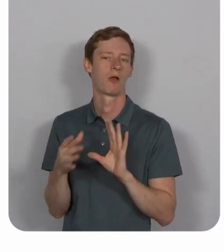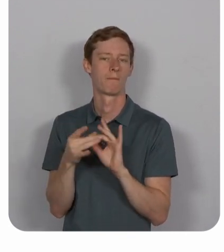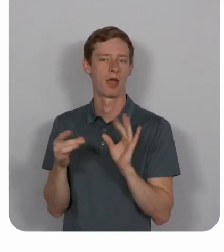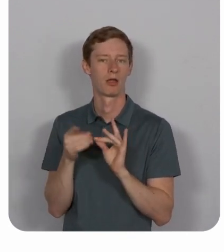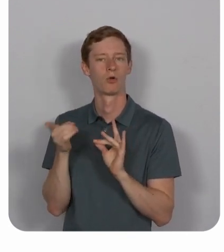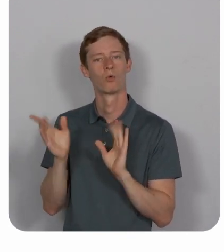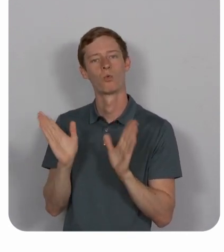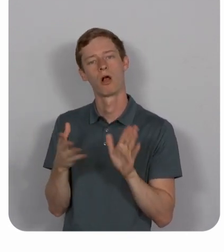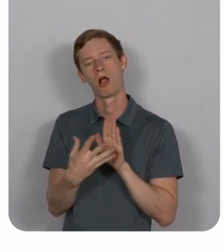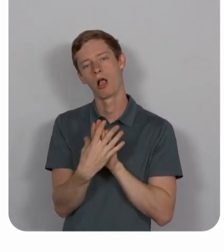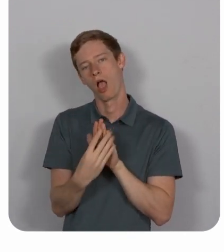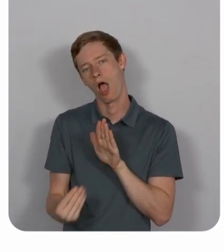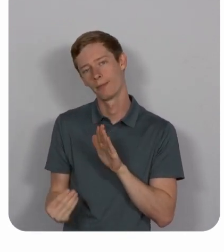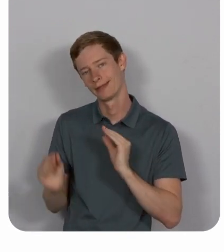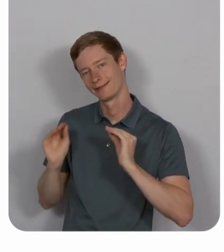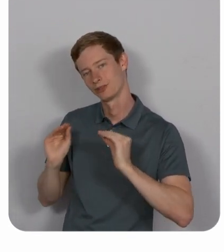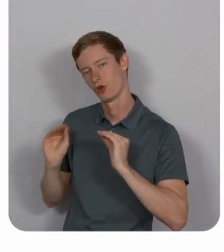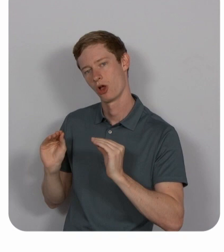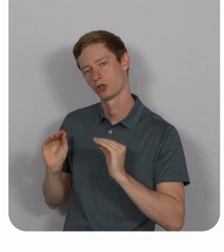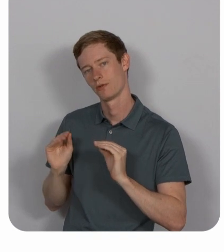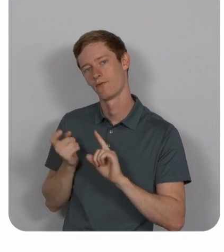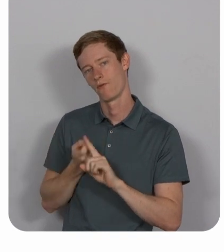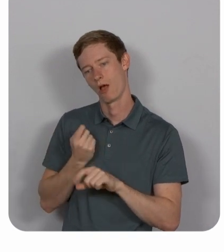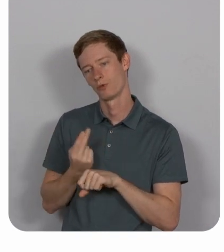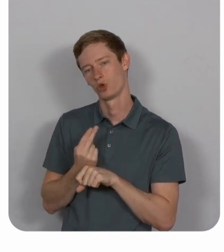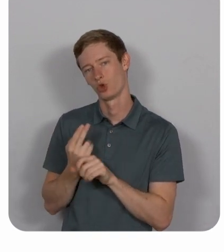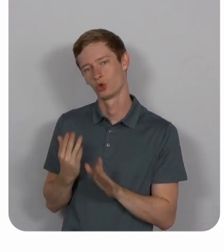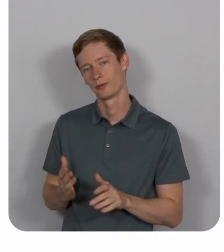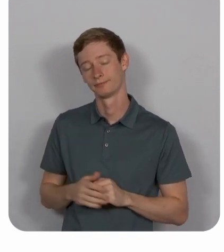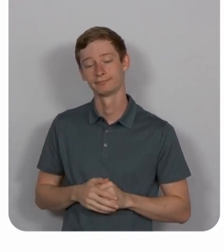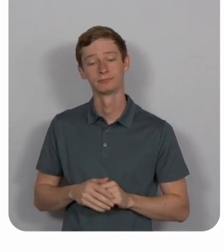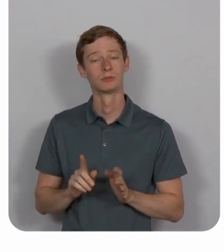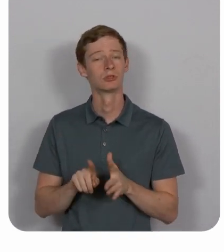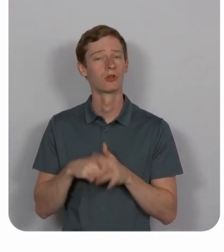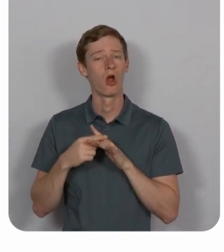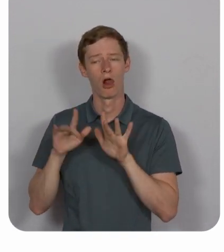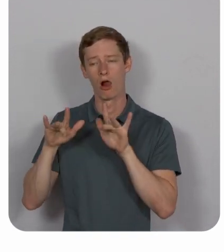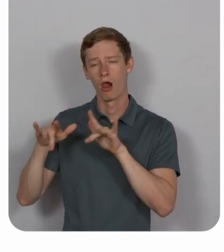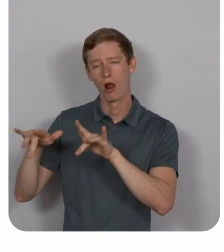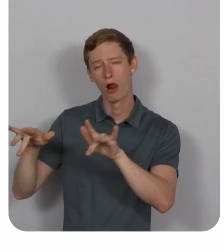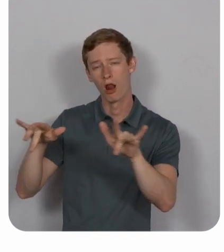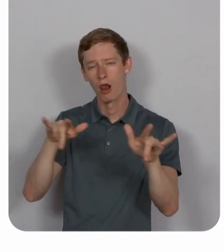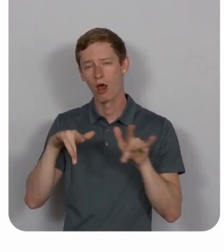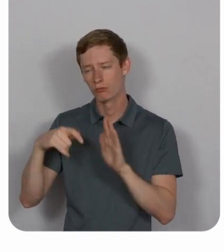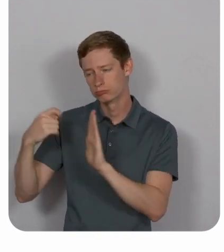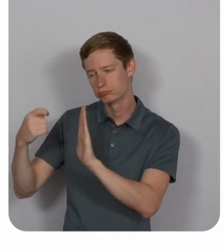This message is meant to mimic the instruction that the user gets. We start recording all of the actions that